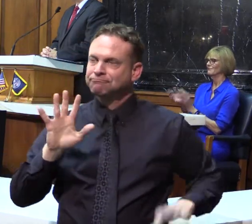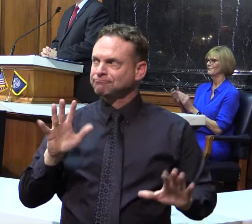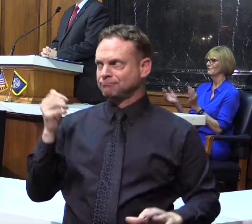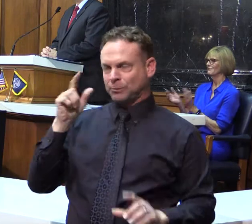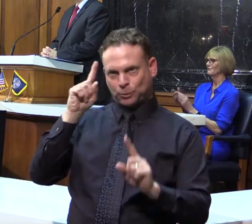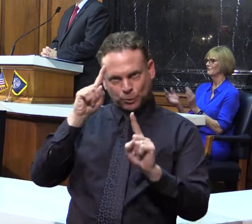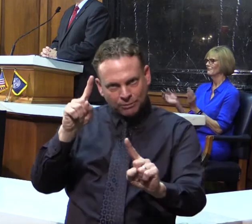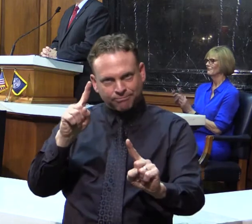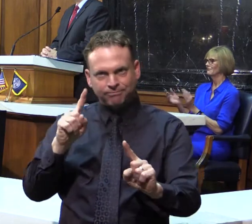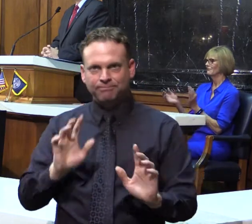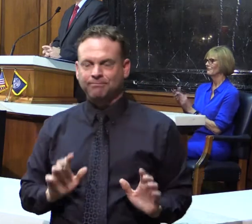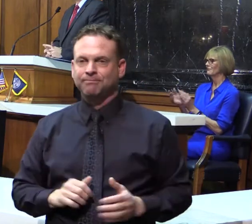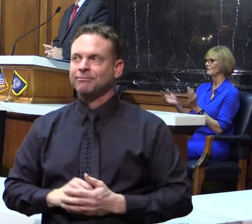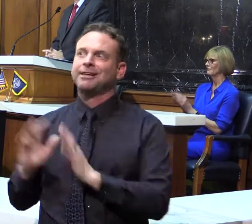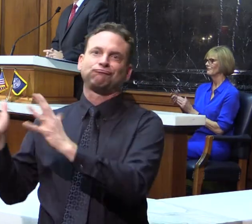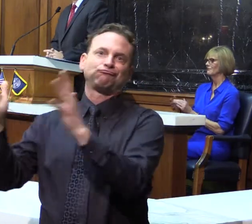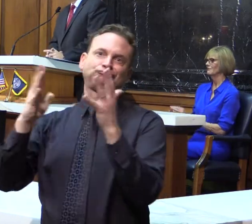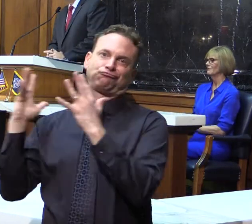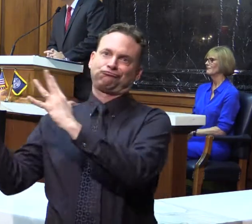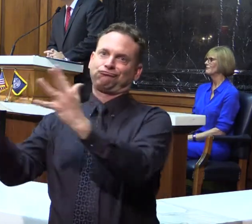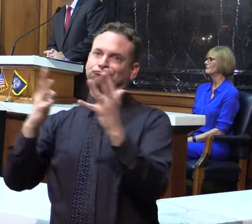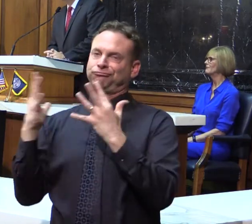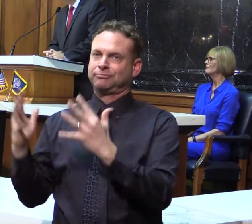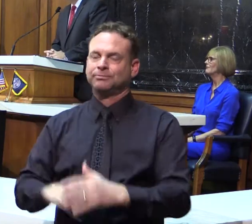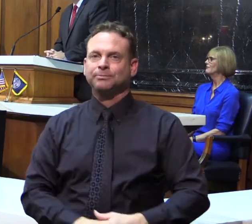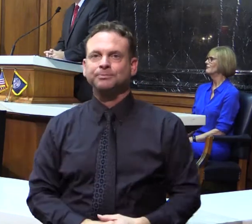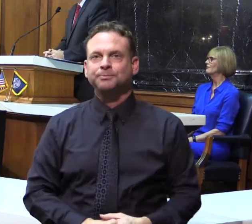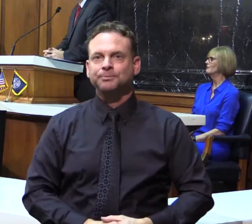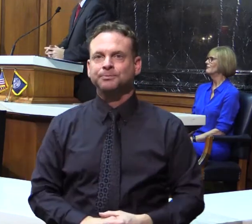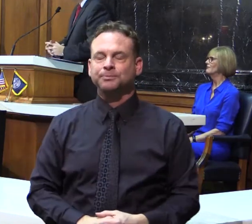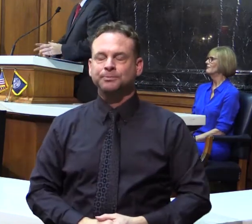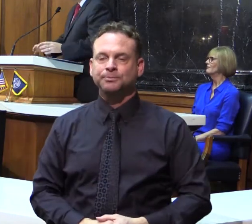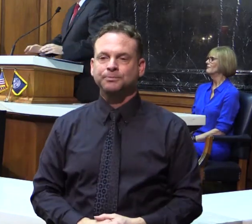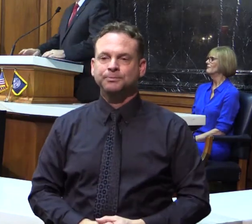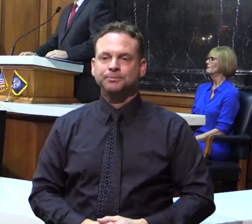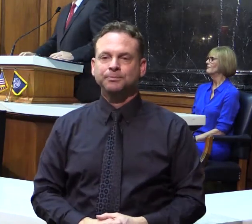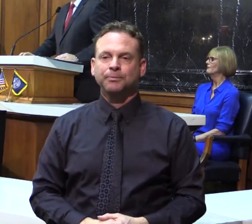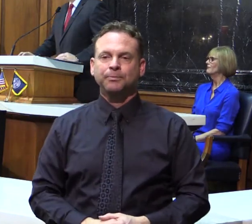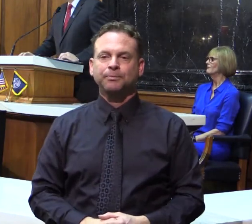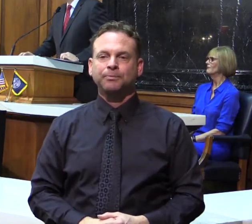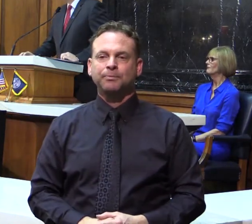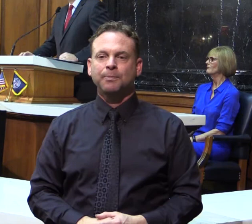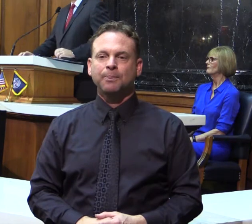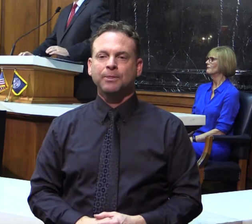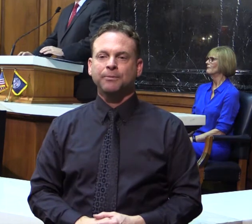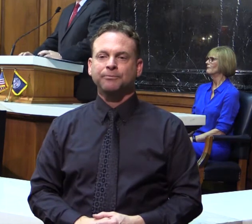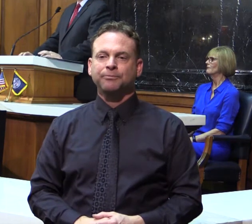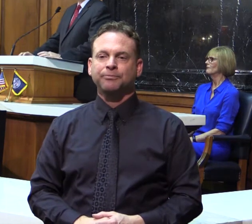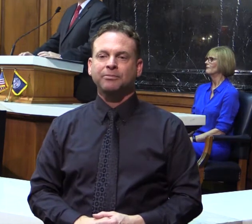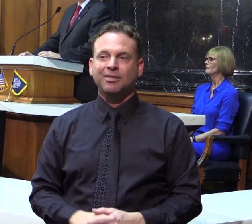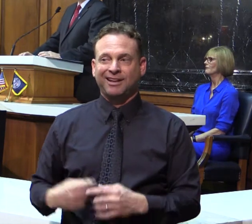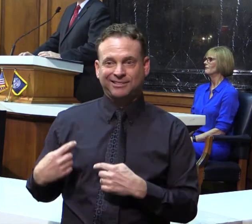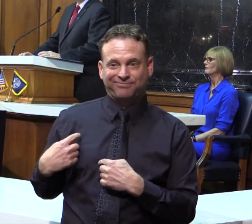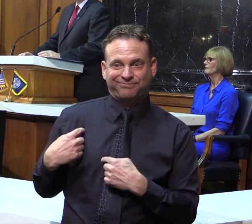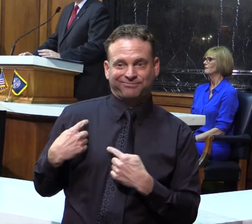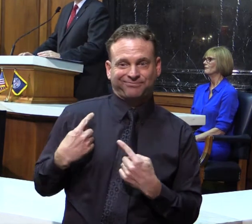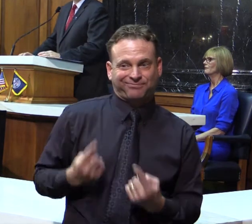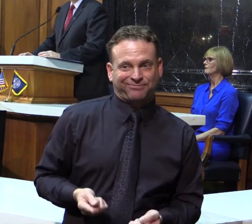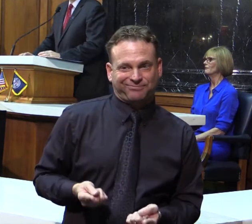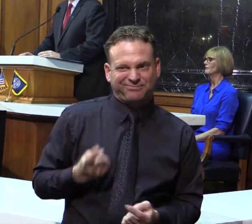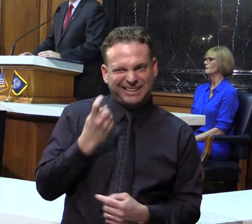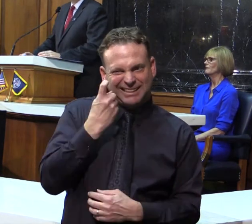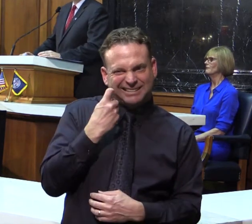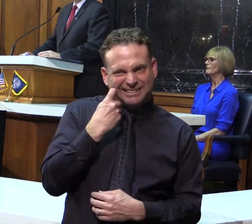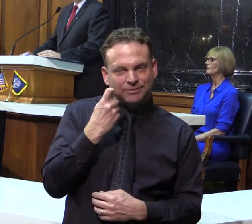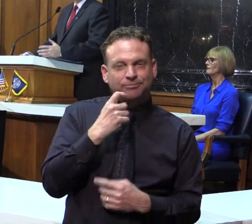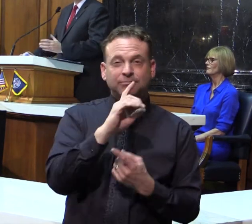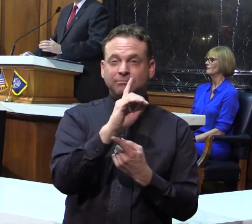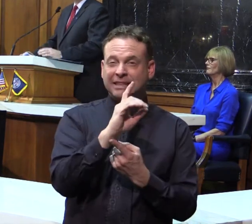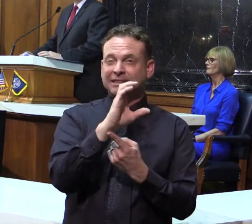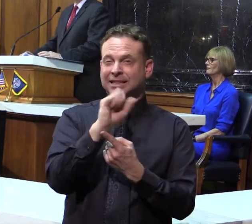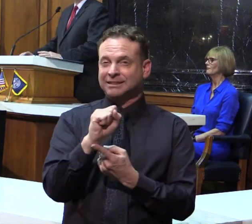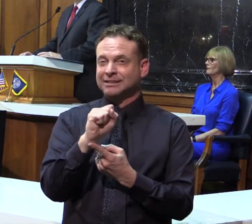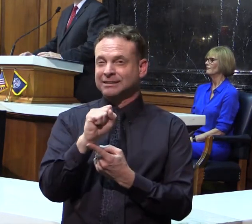In recent weeks, the Department of Child Services has been the subject of headlines.